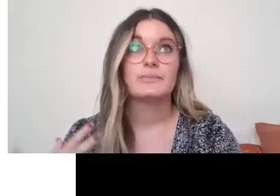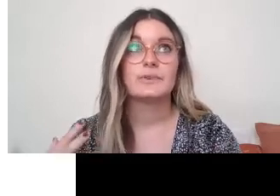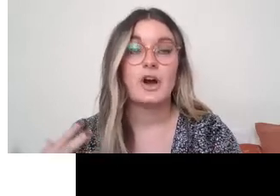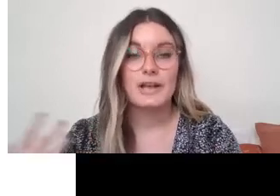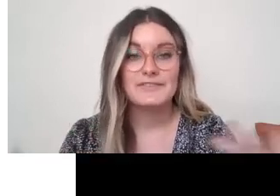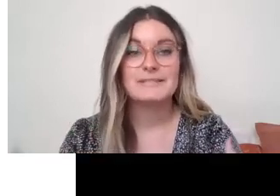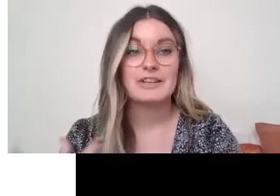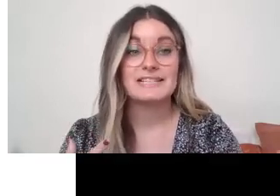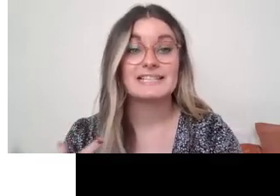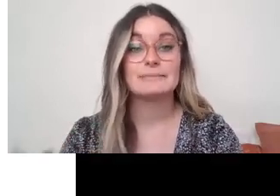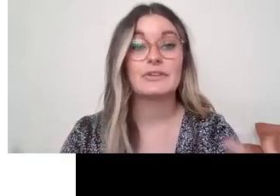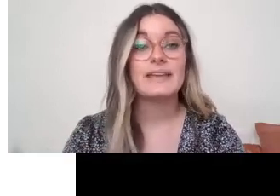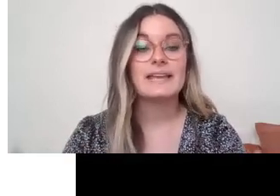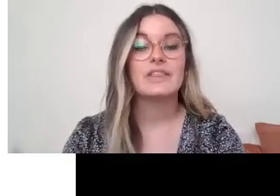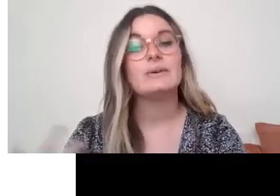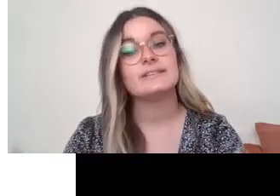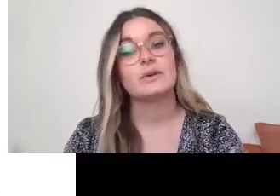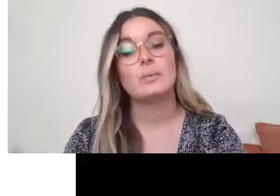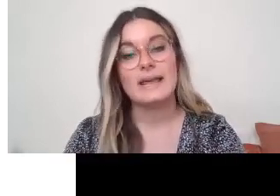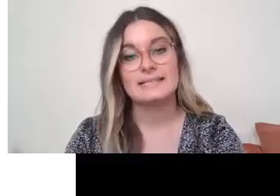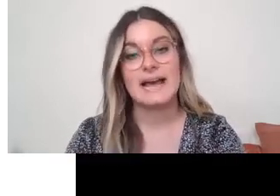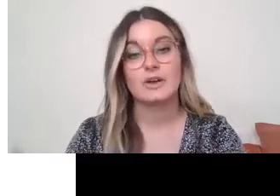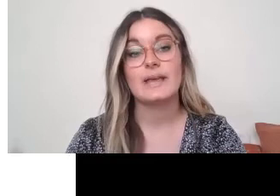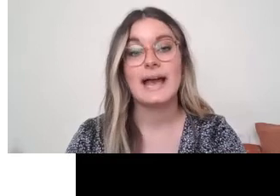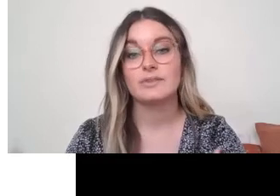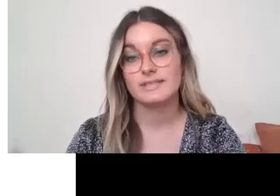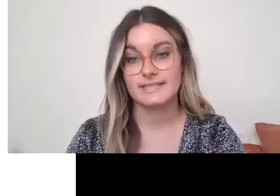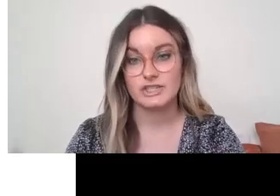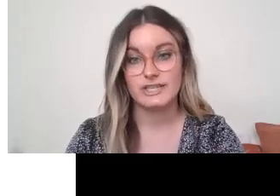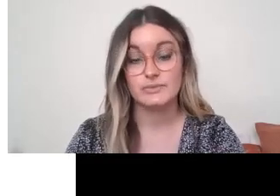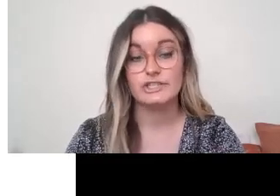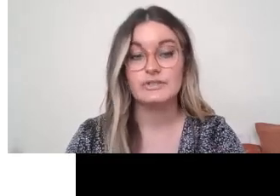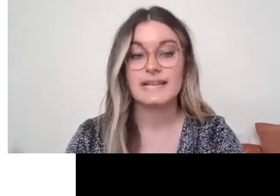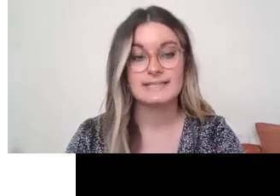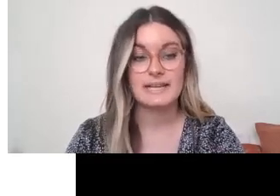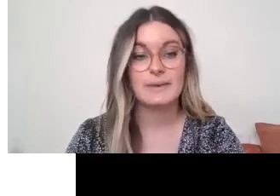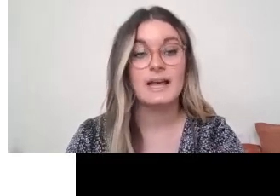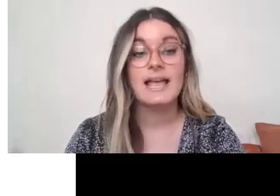all kind of experiencing a similar thing, even though in different ways. And how can we have those discussions reduce that stigma and start